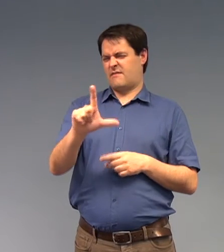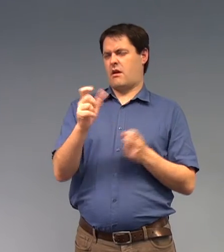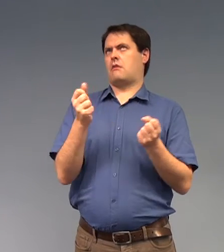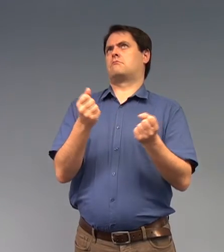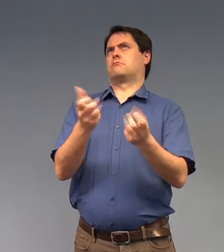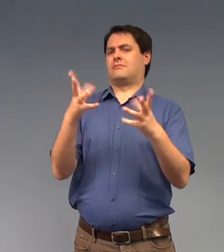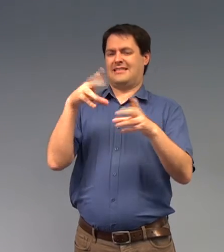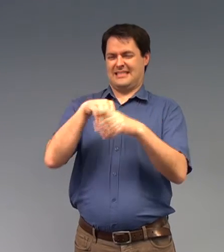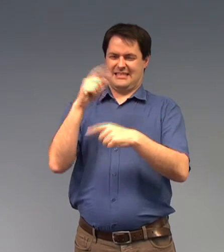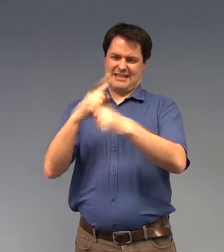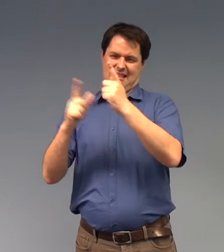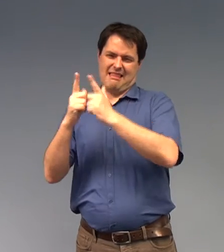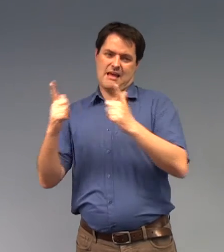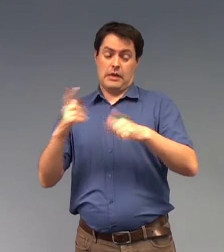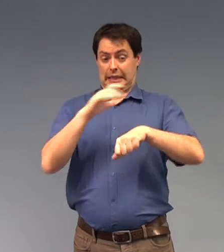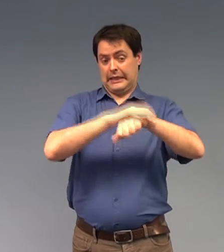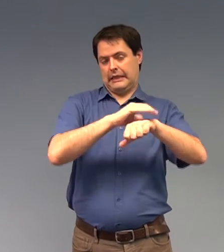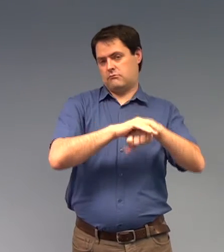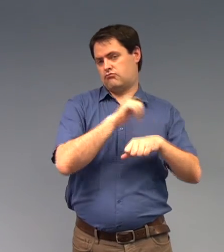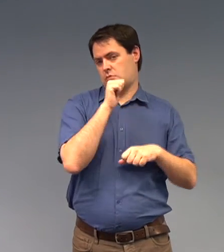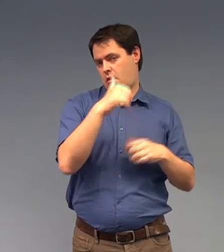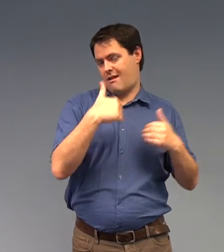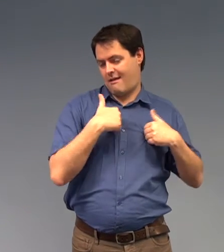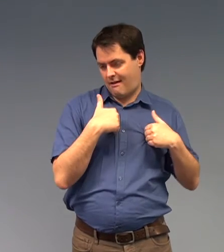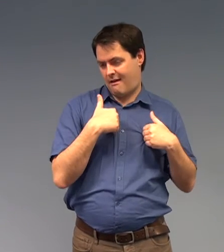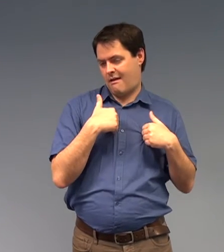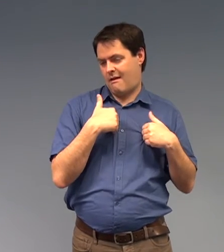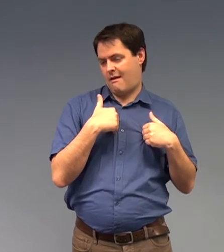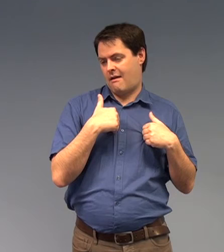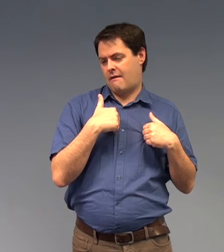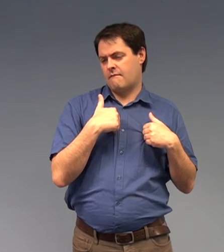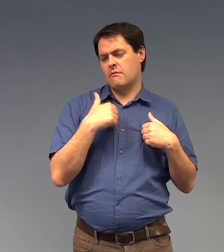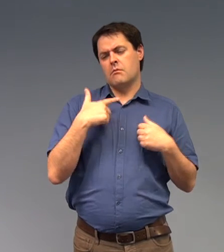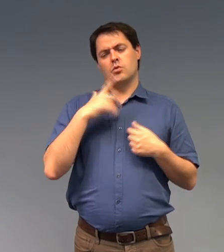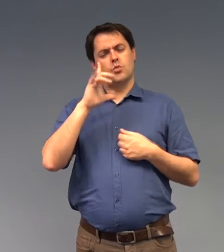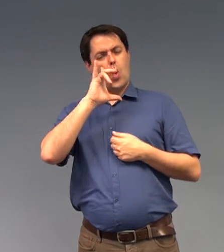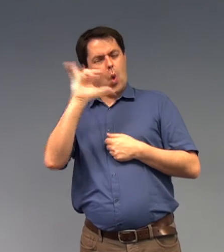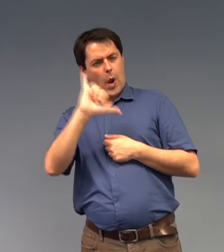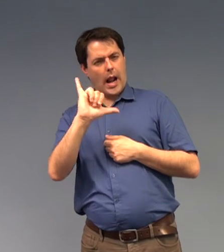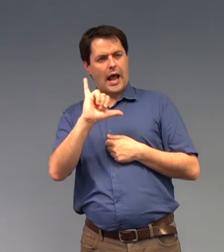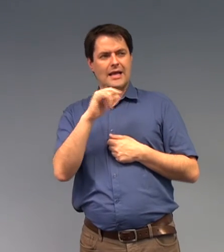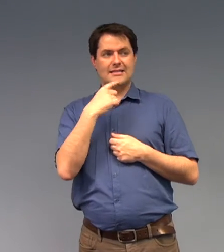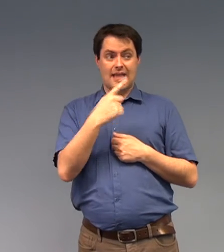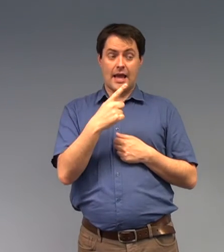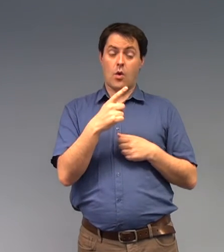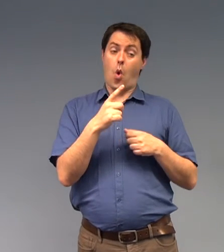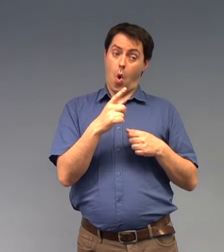And then there was the addition of the classifier and we know that English doesn't have classifiers.